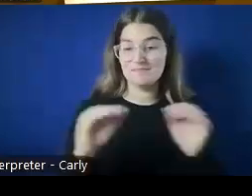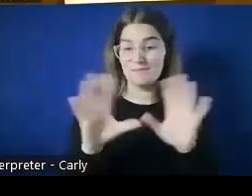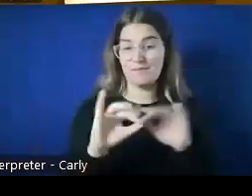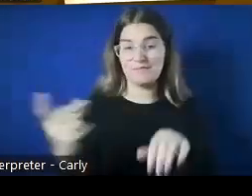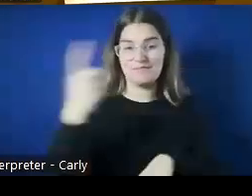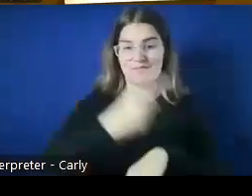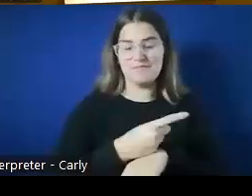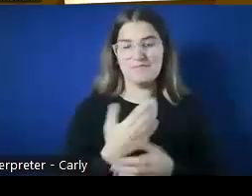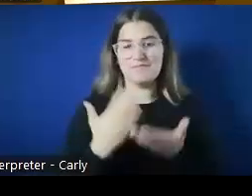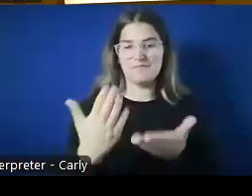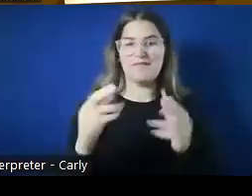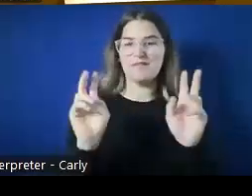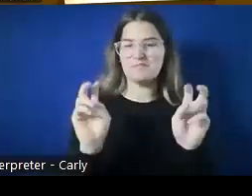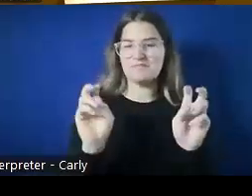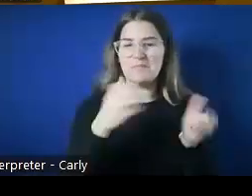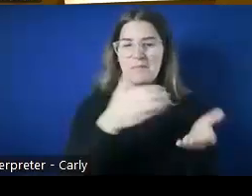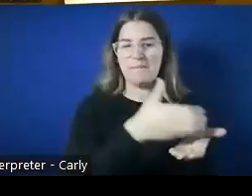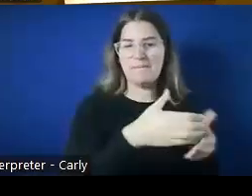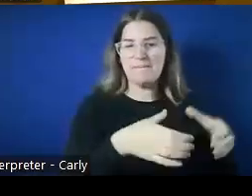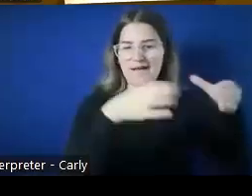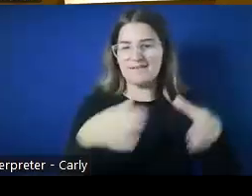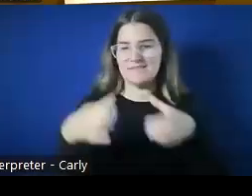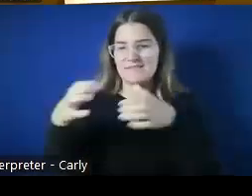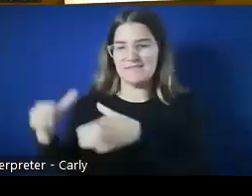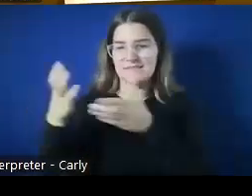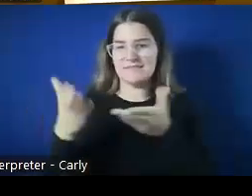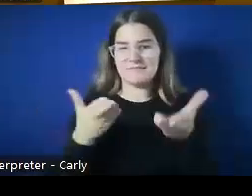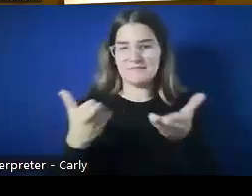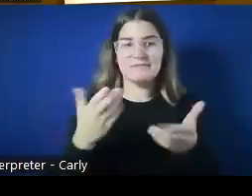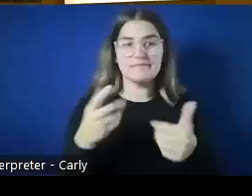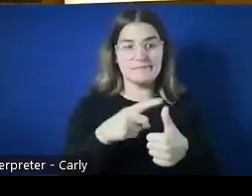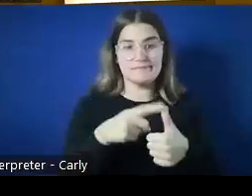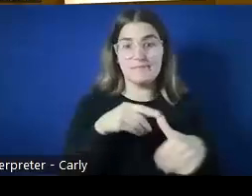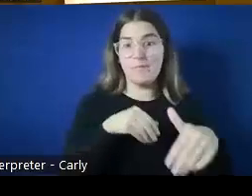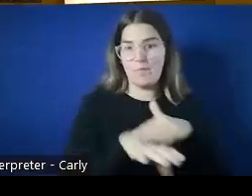like buckets of services so one of the services that we offer is our walk-in pediatric urgent